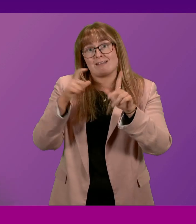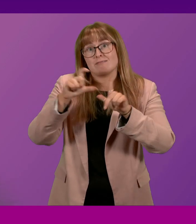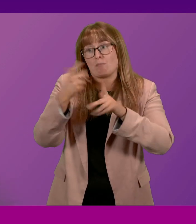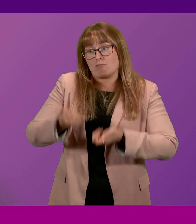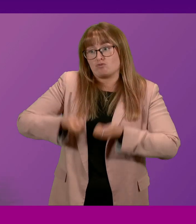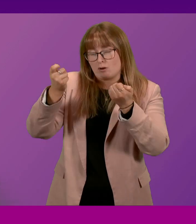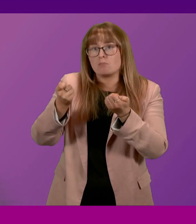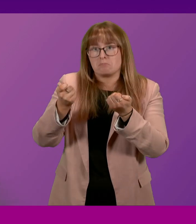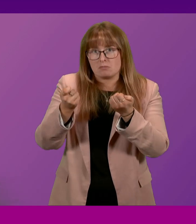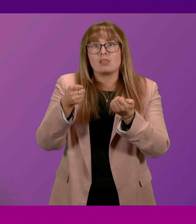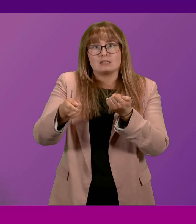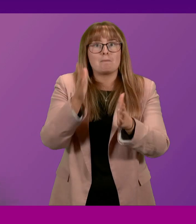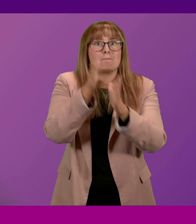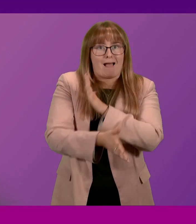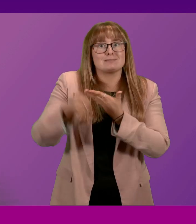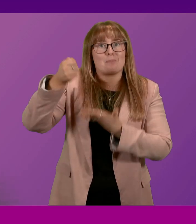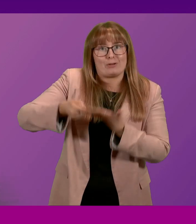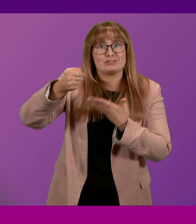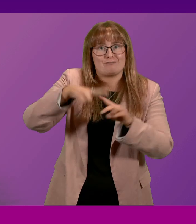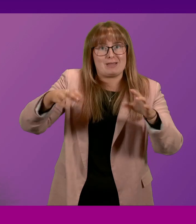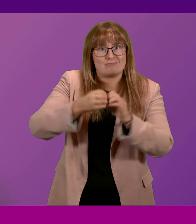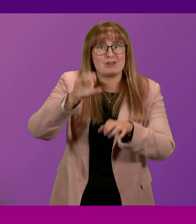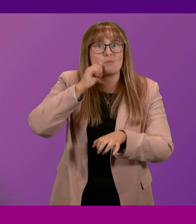is by passing the Scottish Government’s budget, which will take measures to lift the two-child